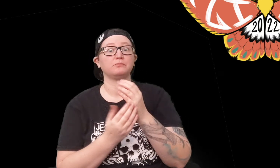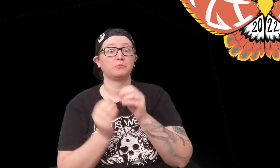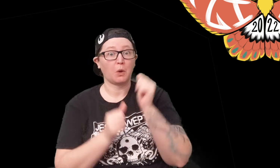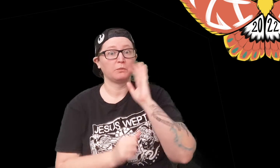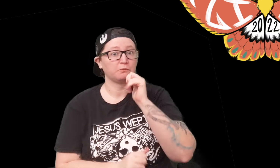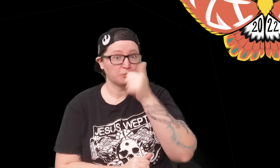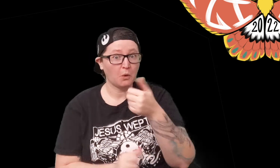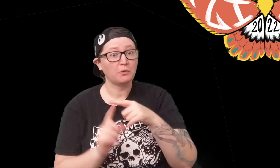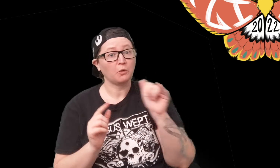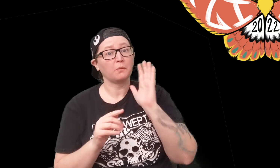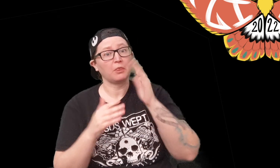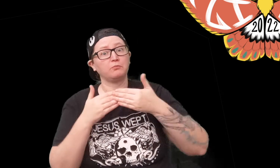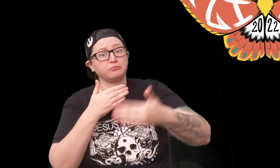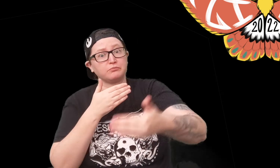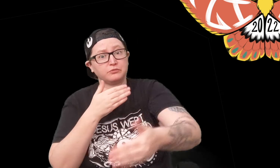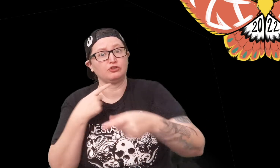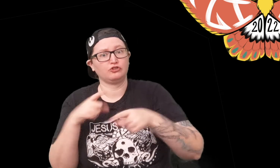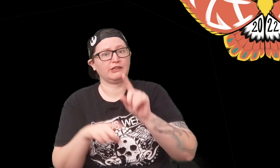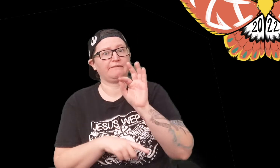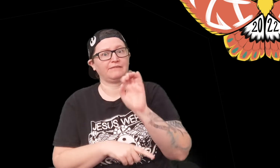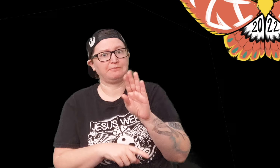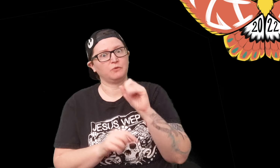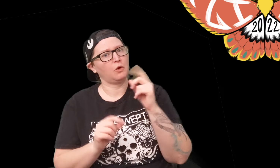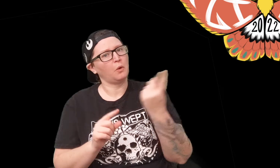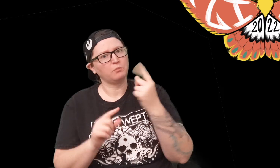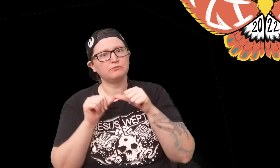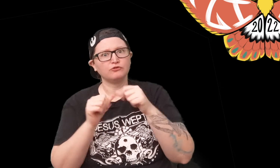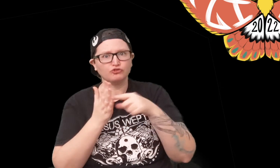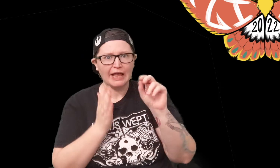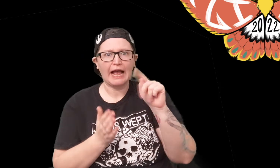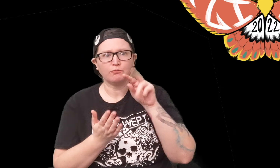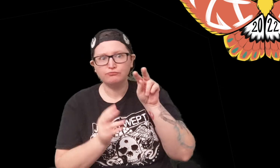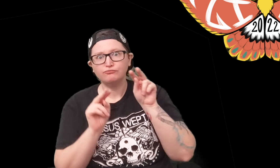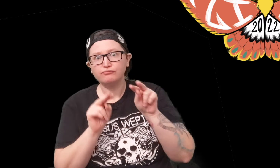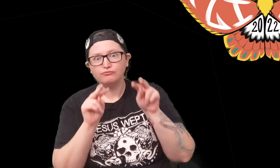in February most start tomorrow but there will be some throughout the month of February so keep